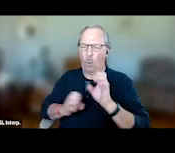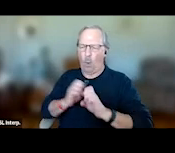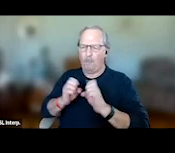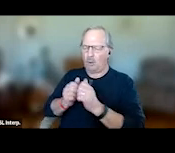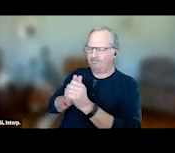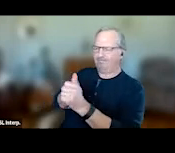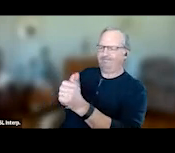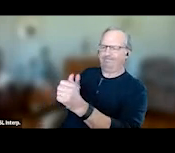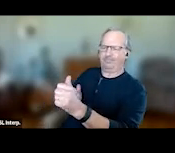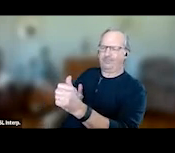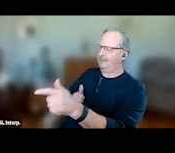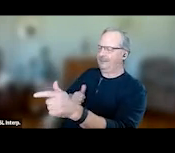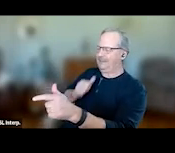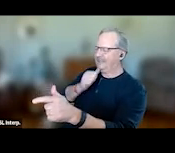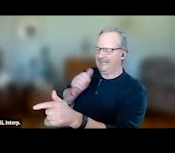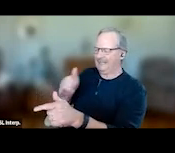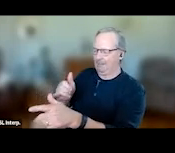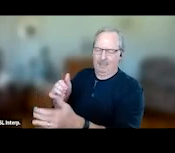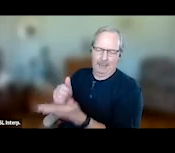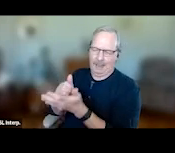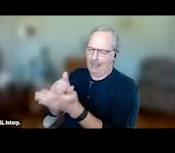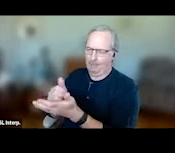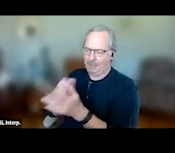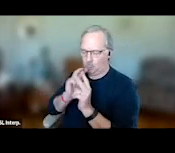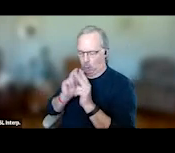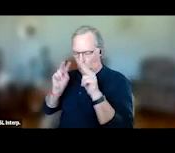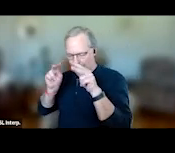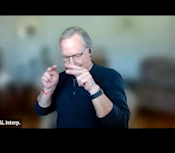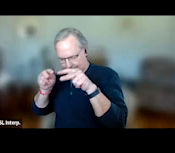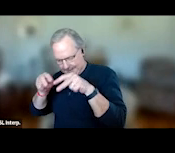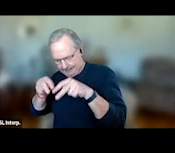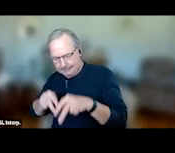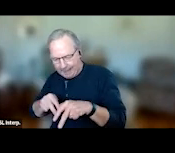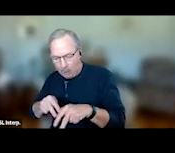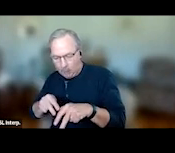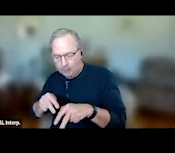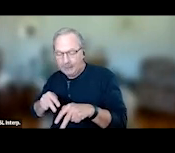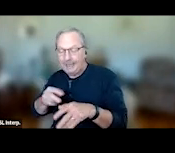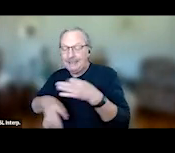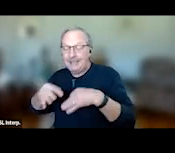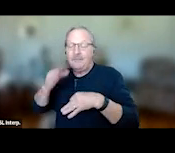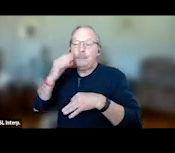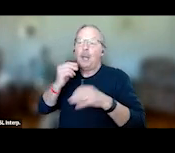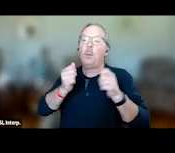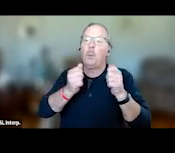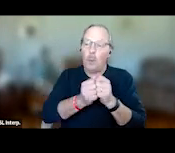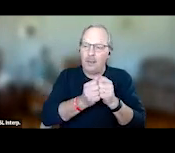the spirit of hope as we're kind of like looking down as opposed to experiencing with. So empathy is really what we're going for.